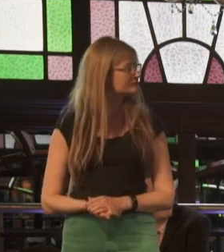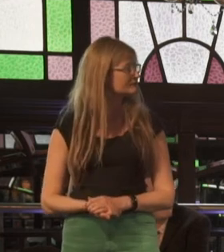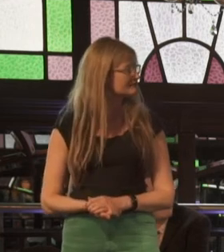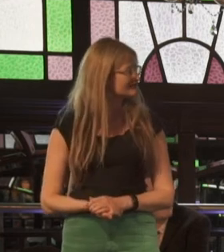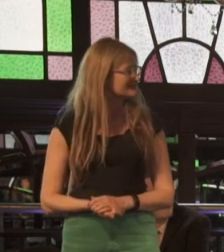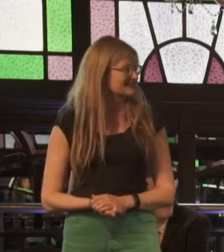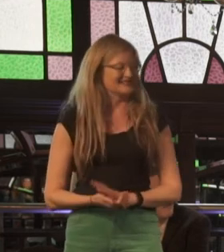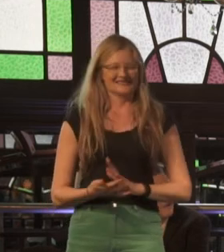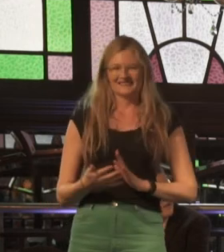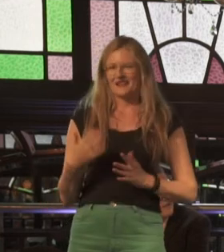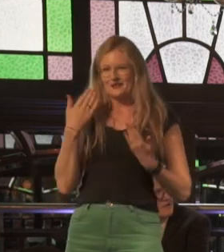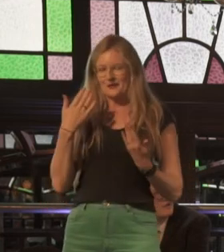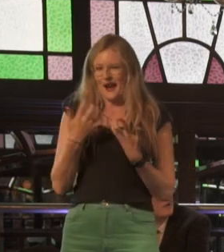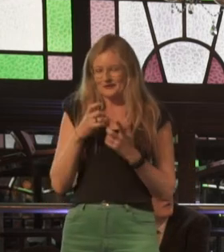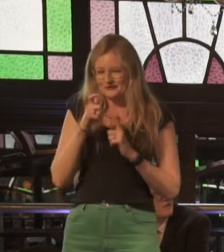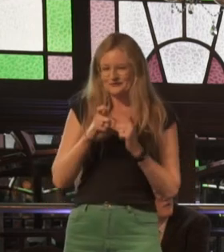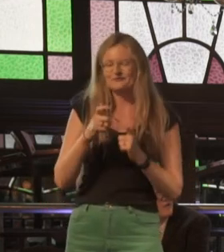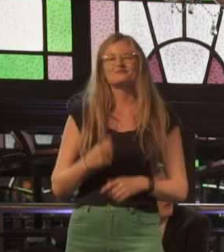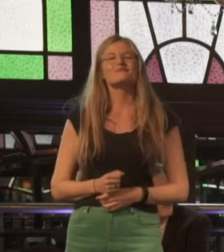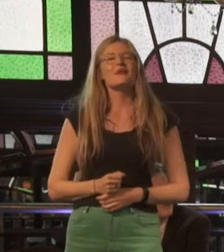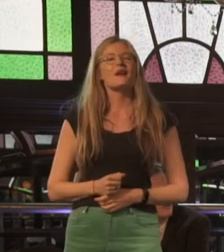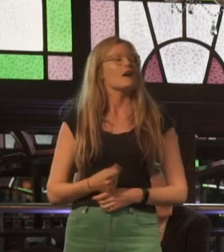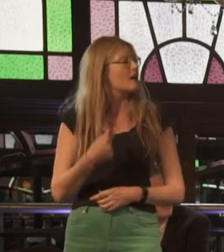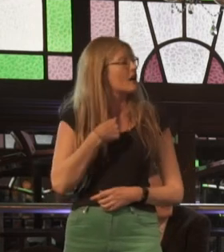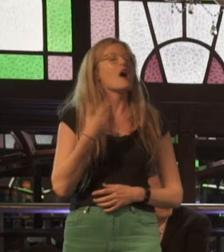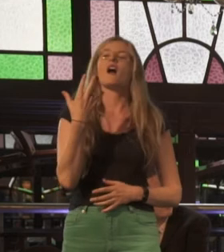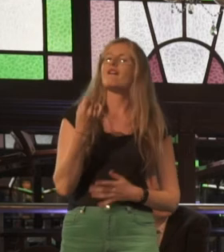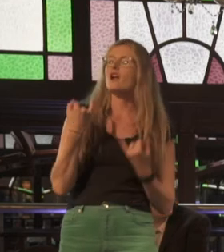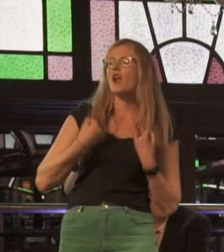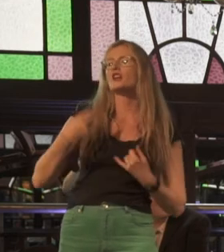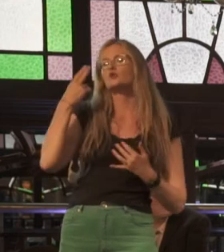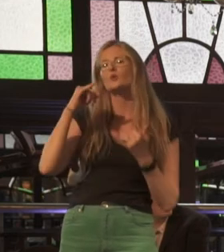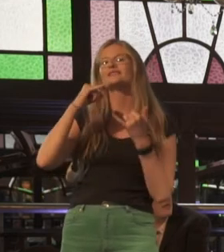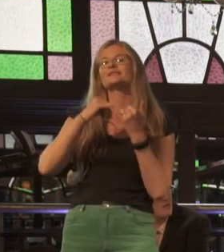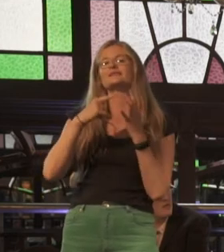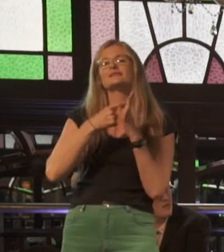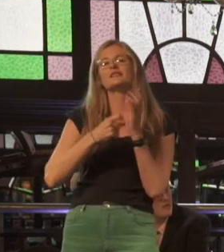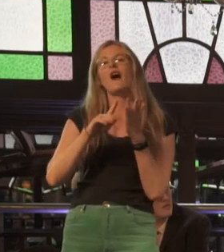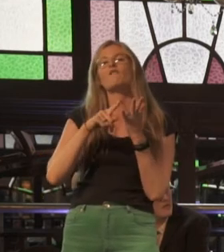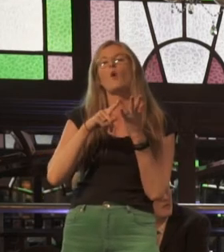I don't know what to say. I suffer from an illness called sarcoidosis, which gives me fatigue.